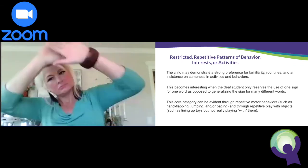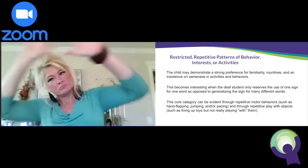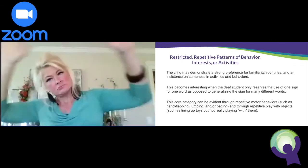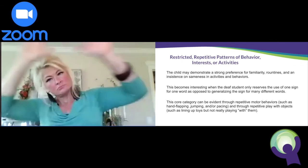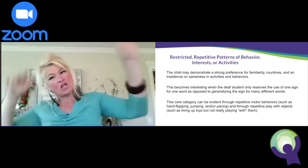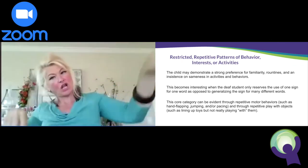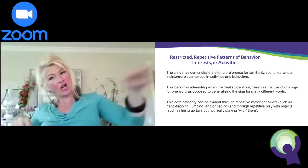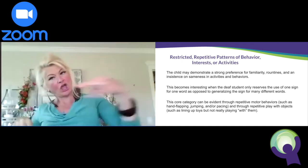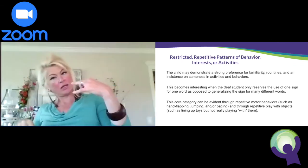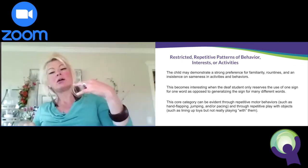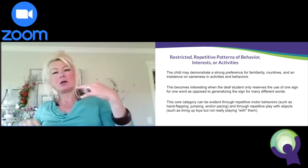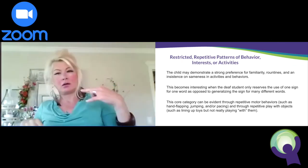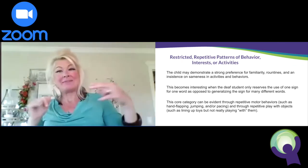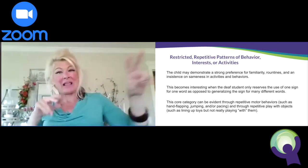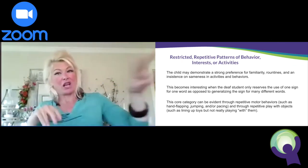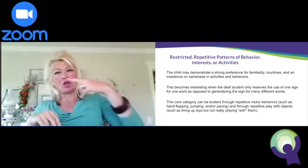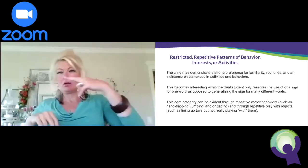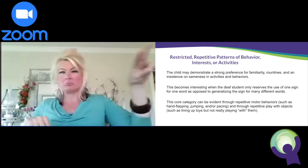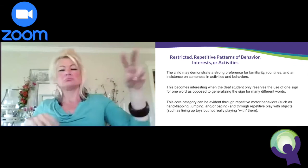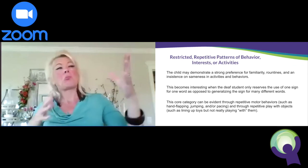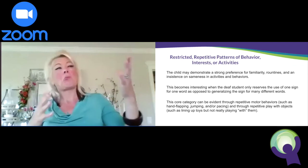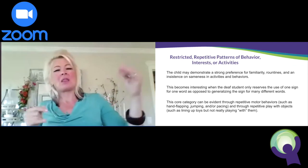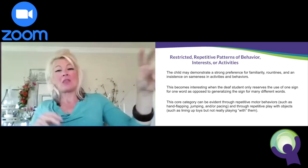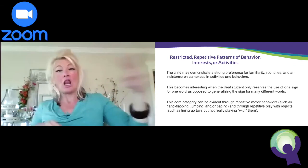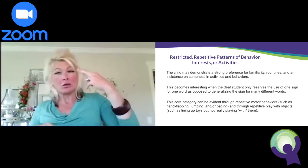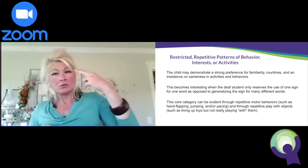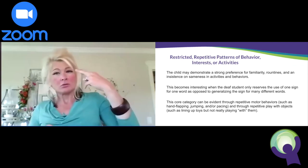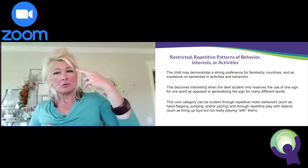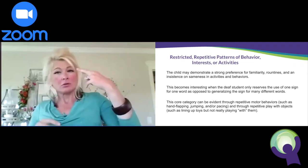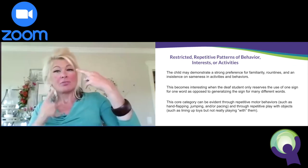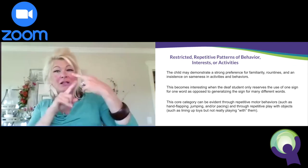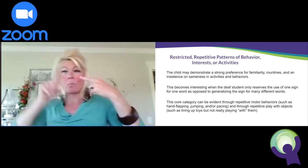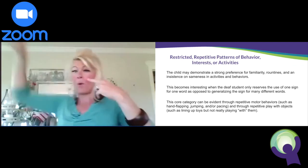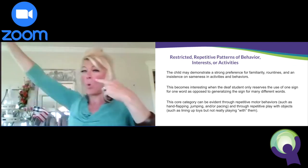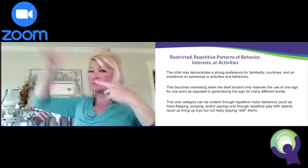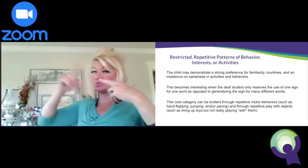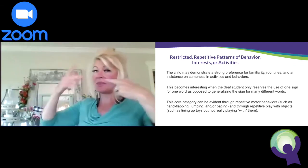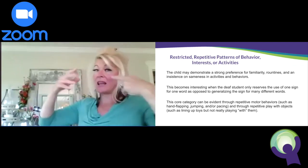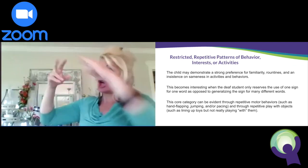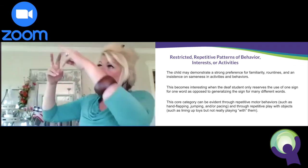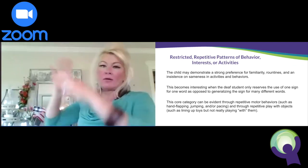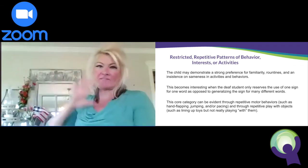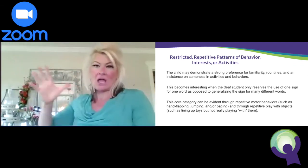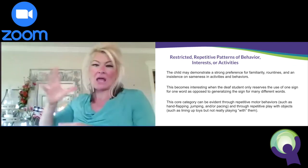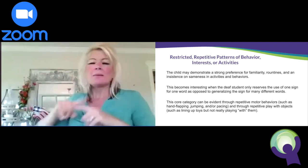responding to a wave instead especially when you're looking at assessing students in their environment are they able to look are they looking